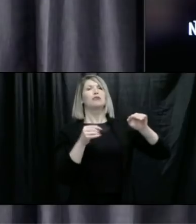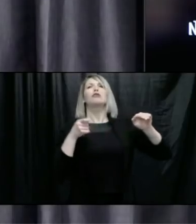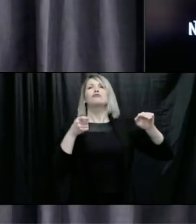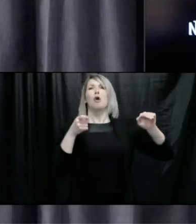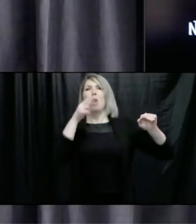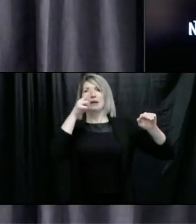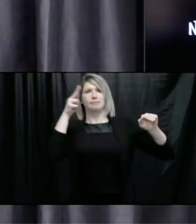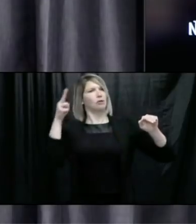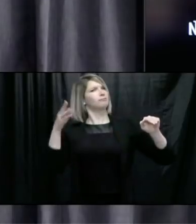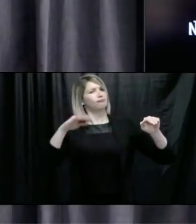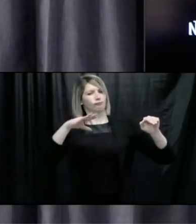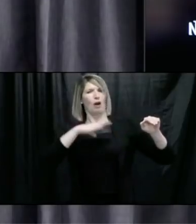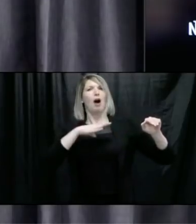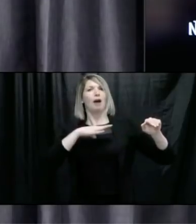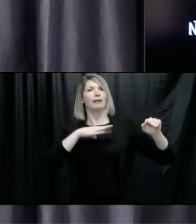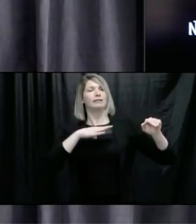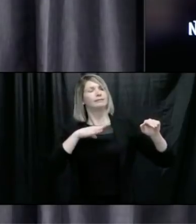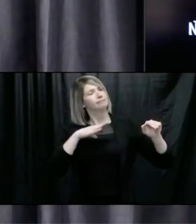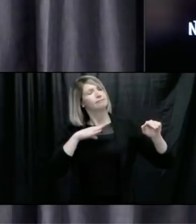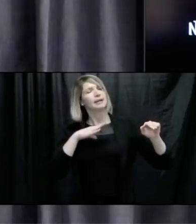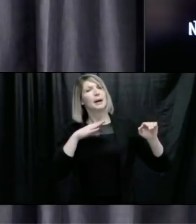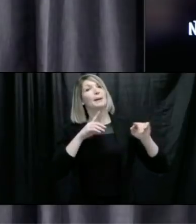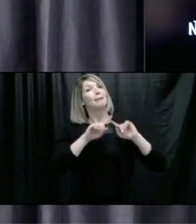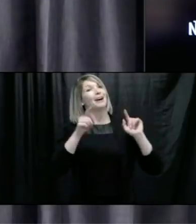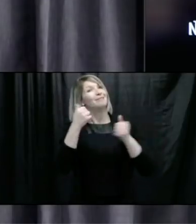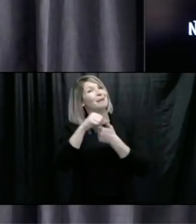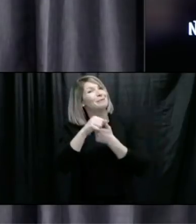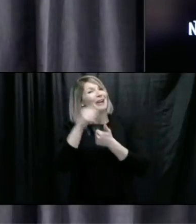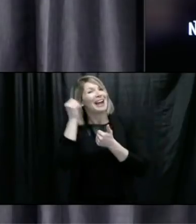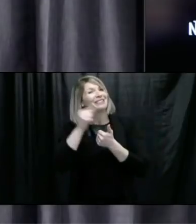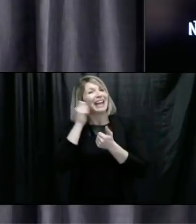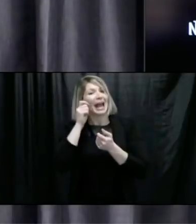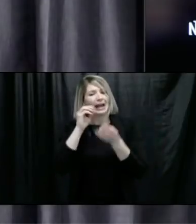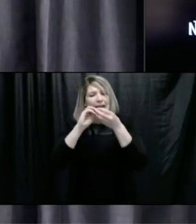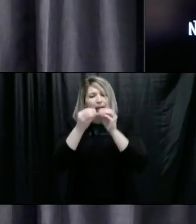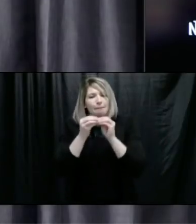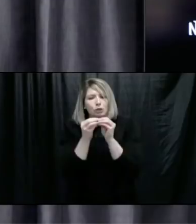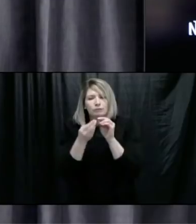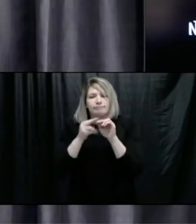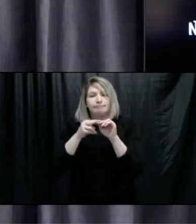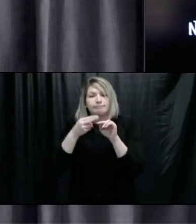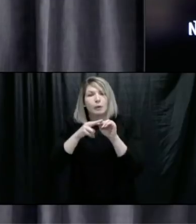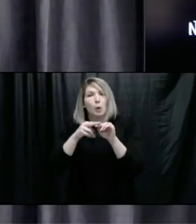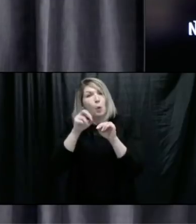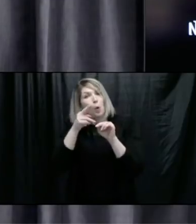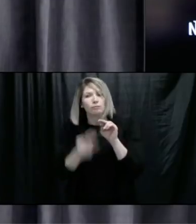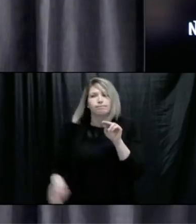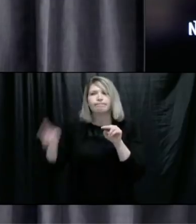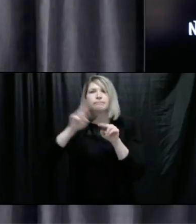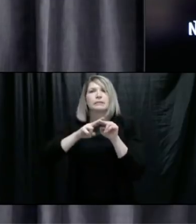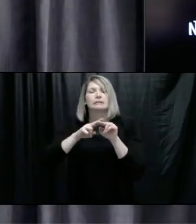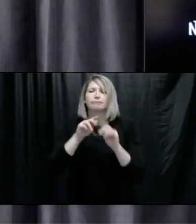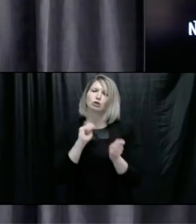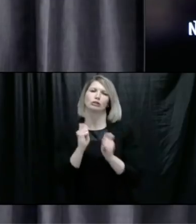AND THINGS CAN EVOLVE VERY QUICKLY AND ALL OF A SUDDEN WE HAVE TO RETHINK AND RE ADJUST